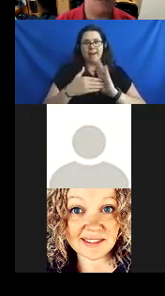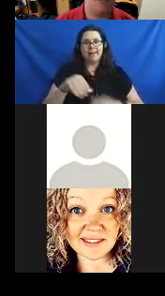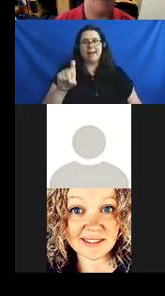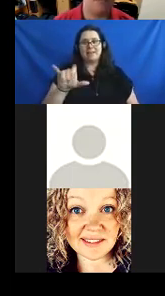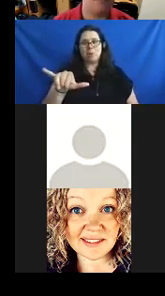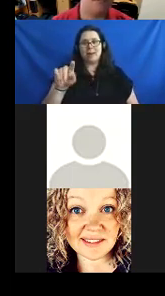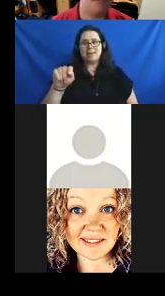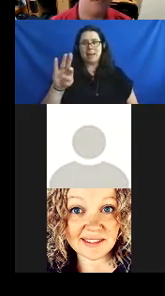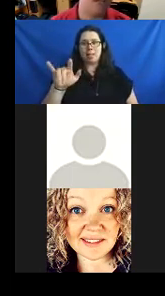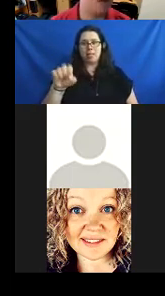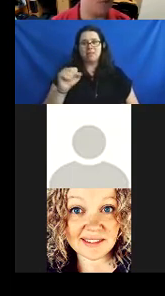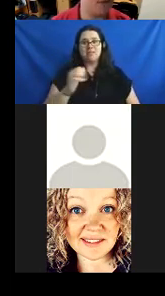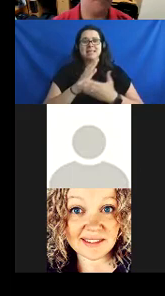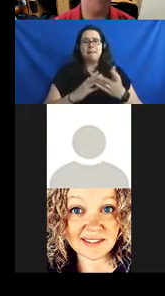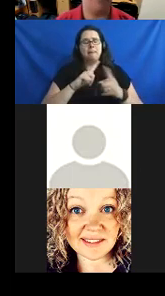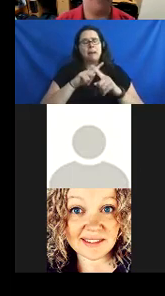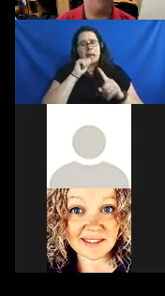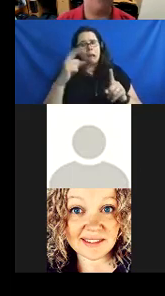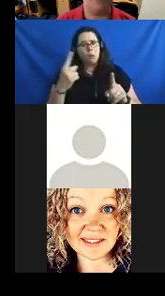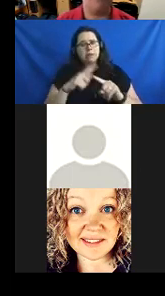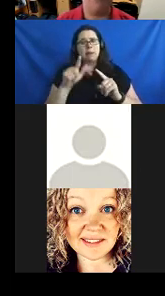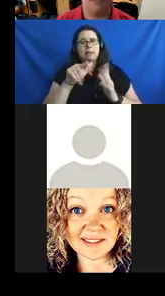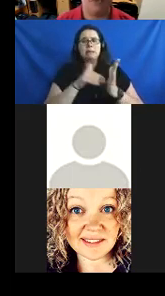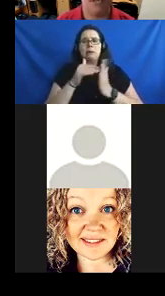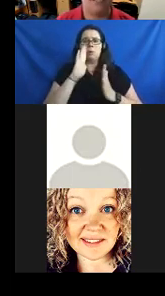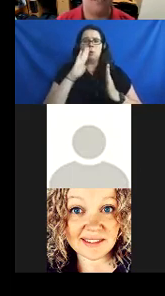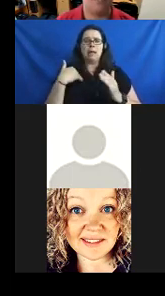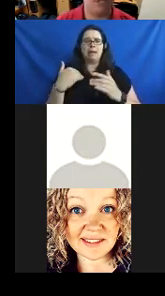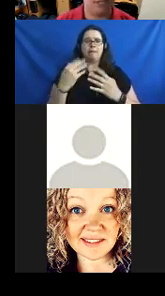THESE OFTEN WILL HAVE FRICTION BRAKES AND MARGIN STOPS.